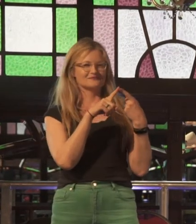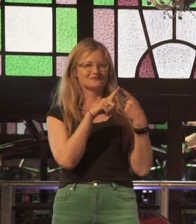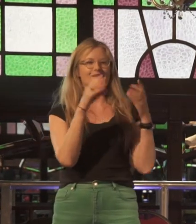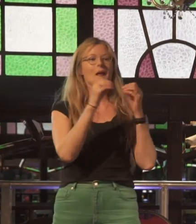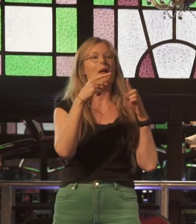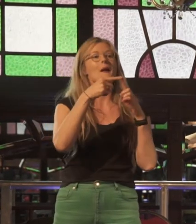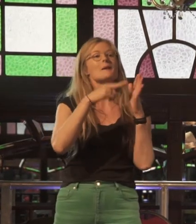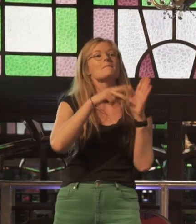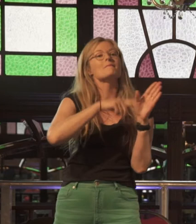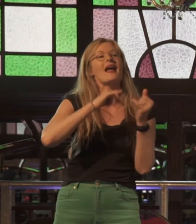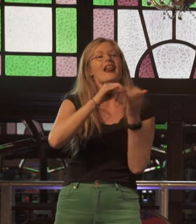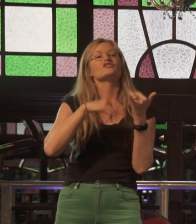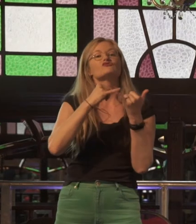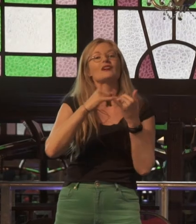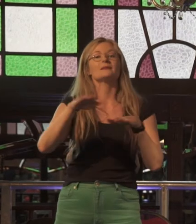Benny Shakes for the Blue Badge Bunch.